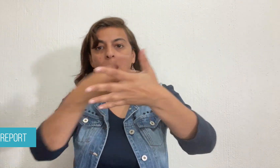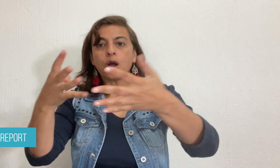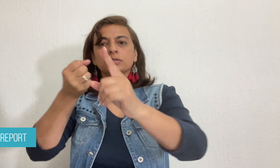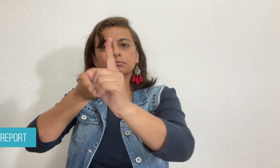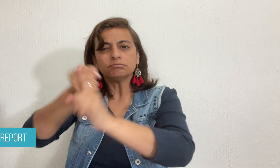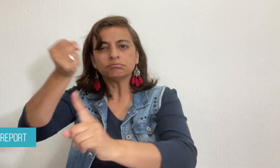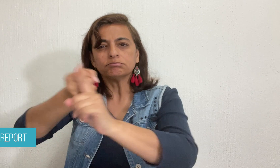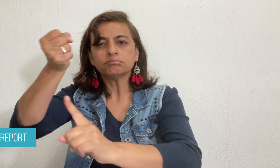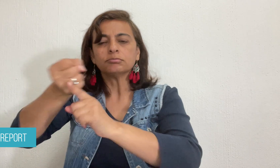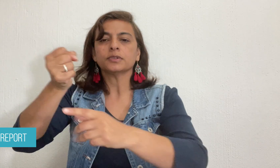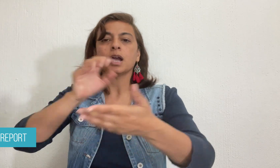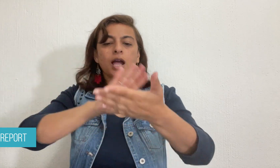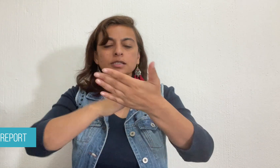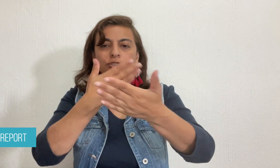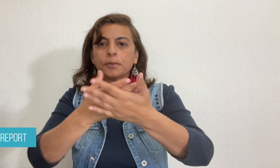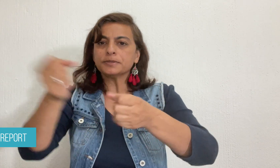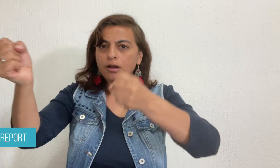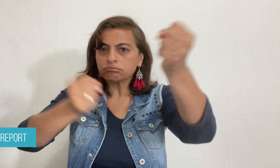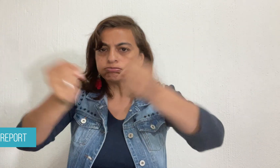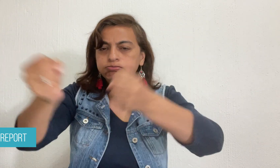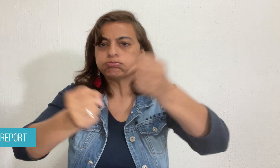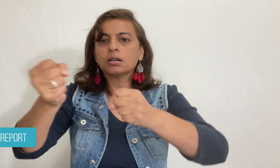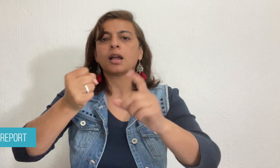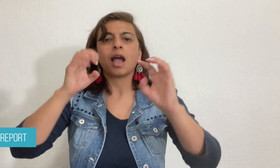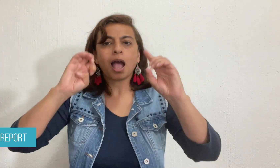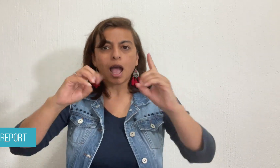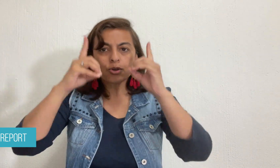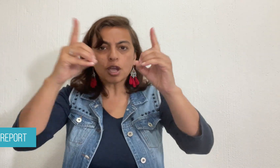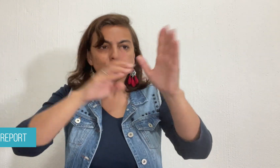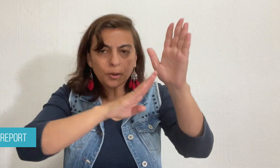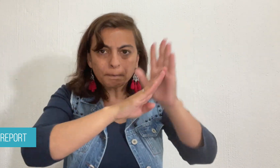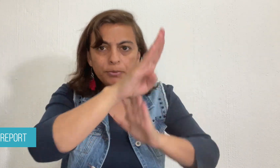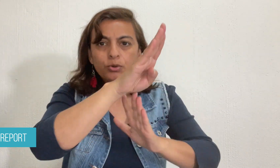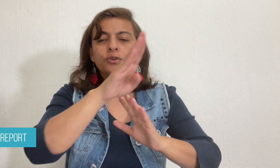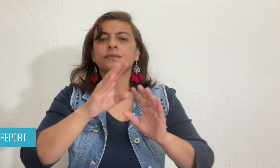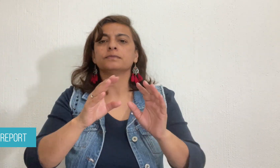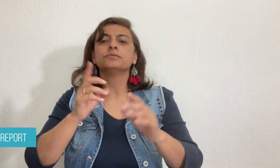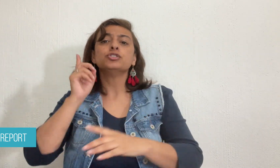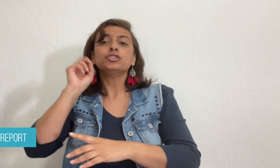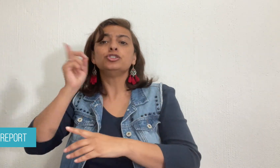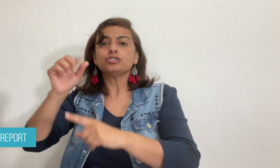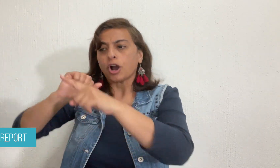the development of new resource centers and the renovation